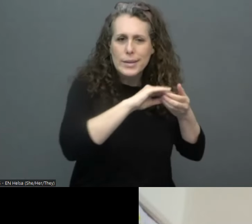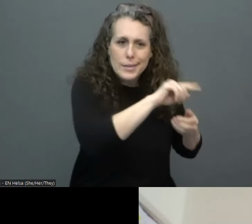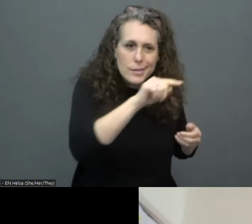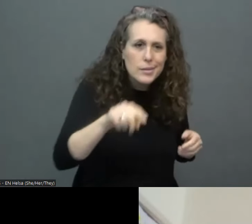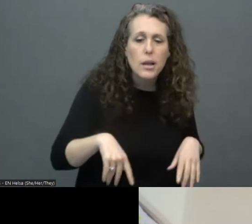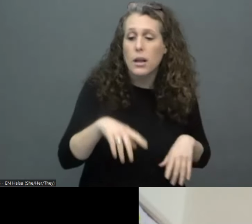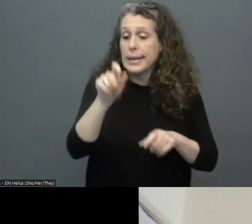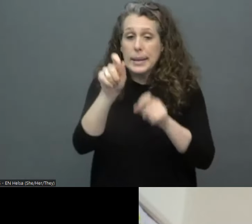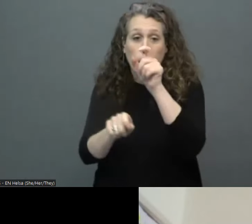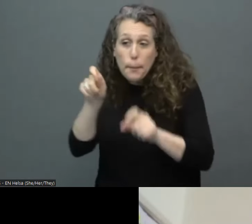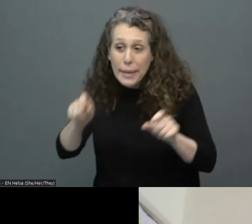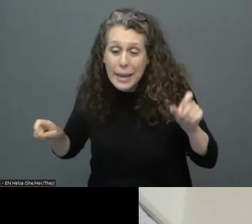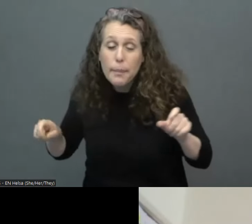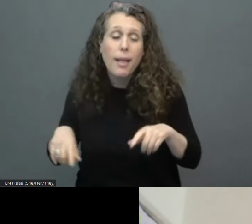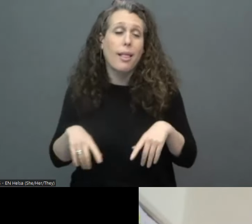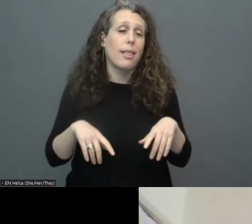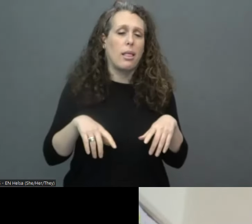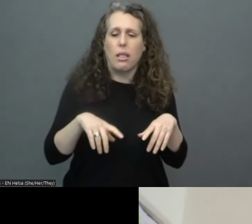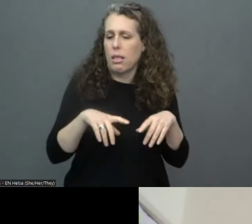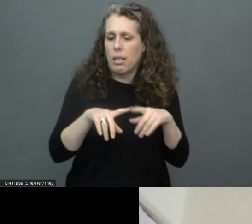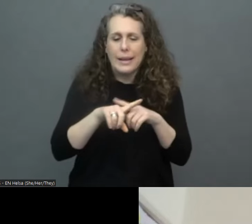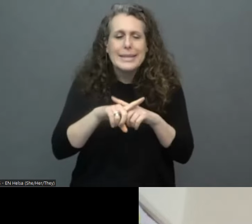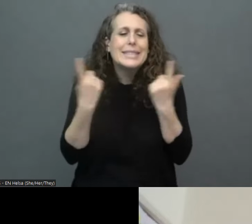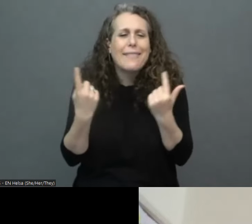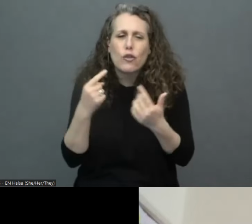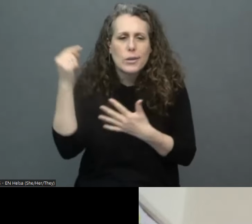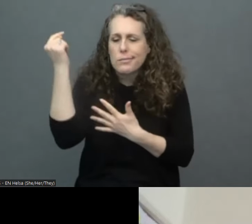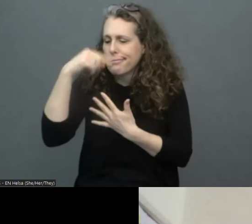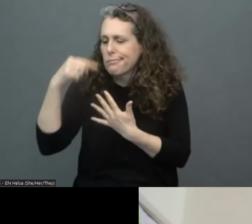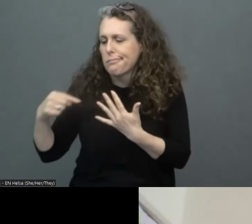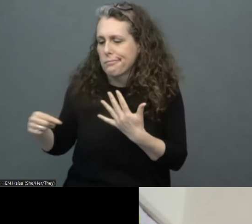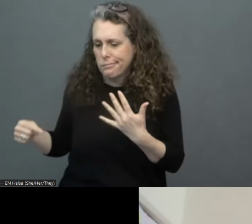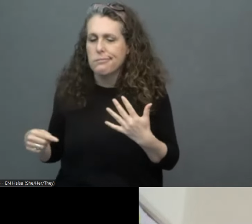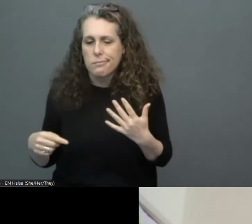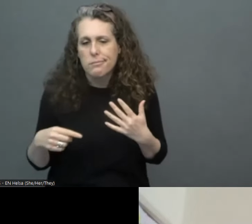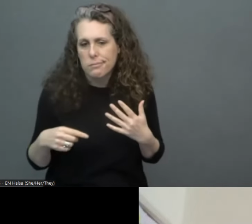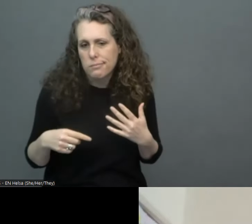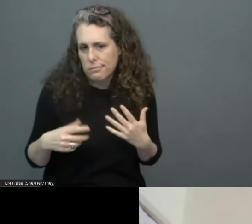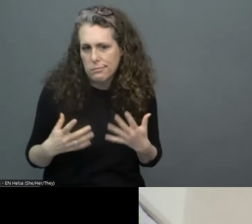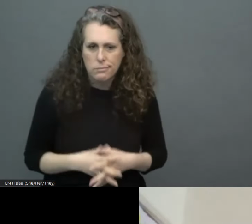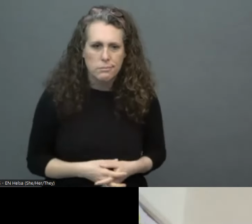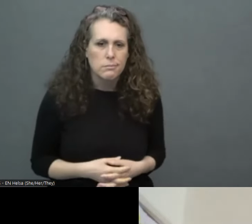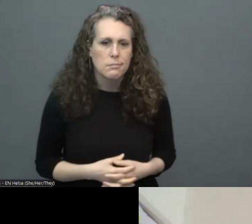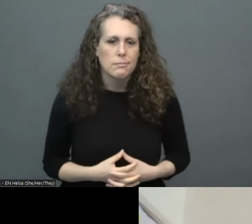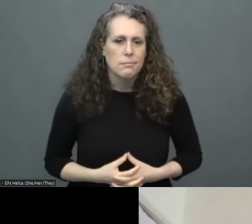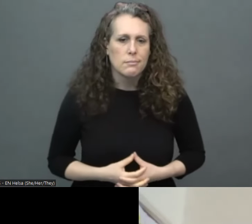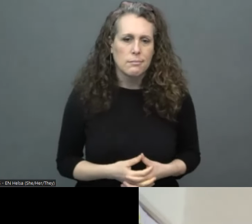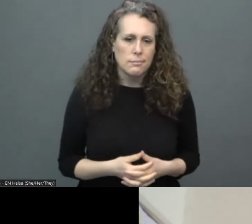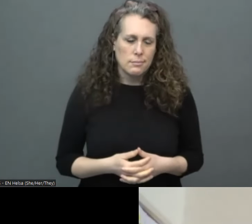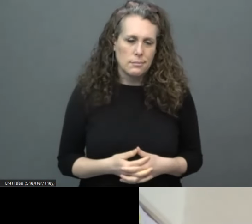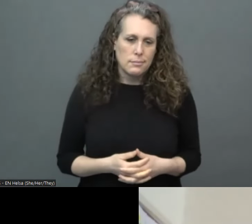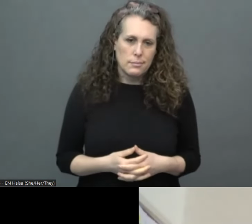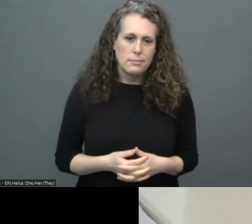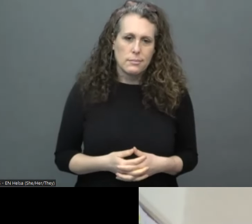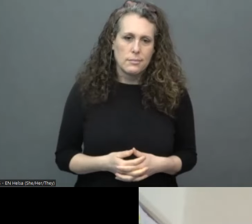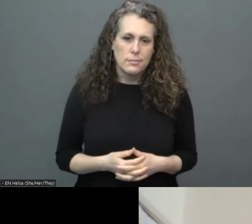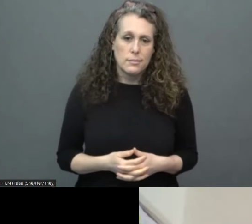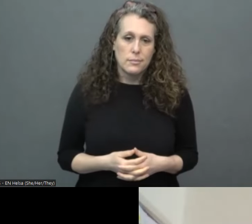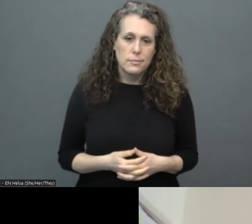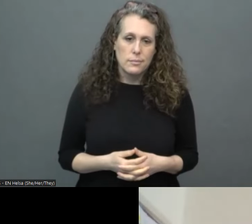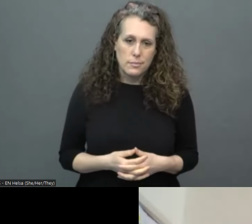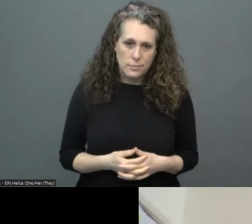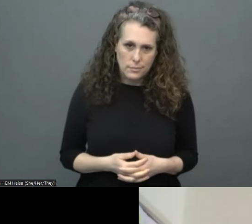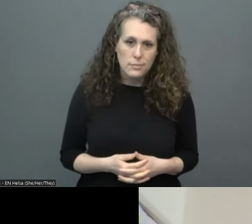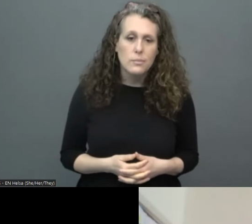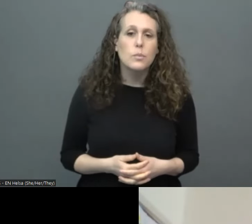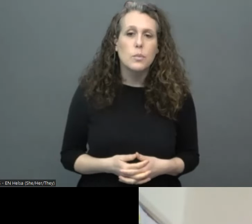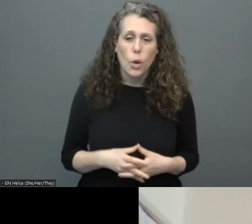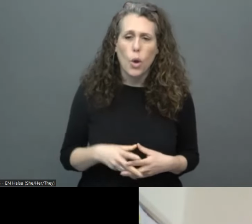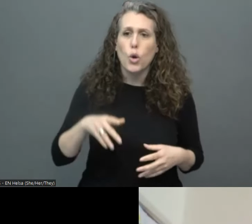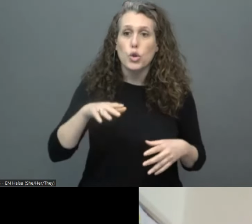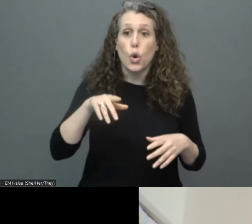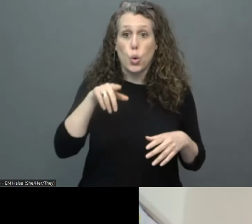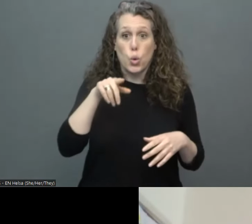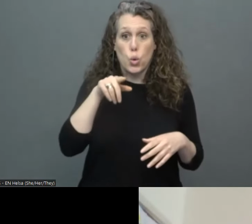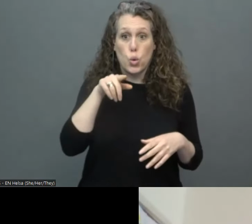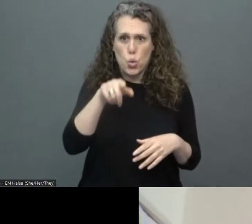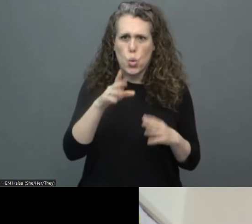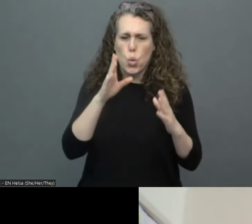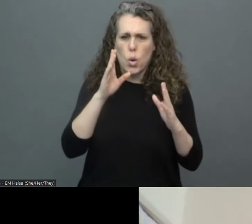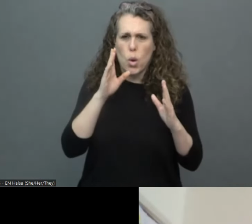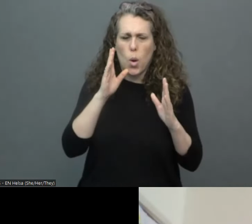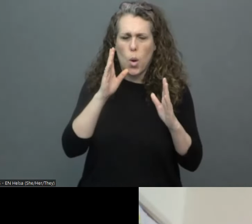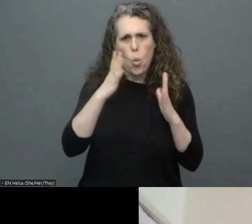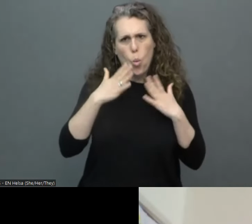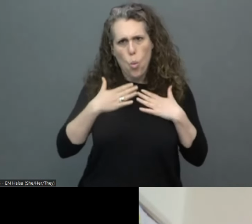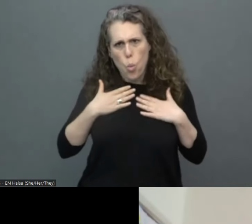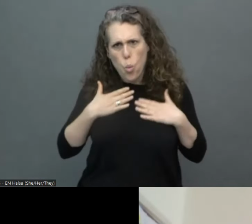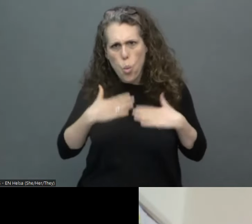of methodologies at our disposal. The decision tree will be available on the links that I just